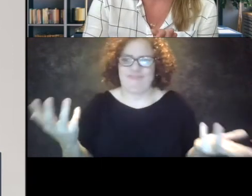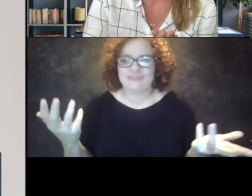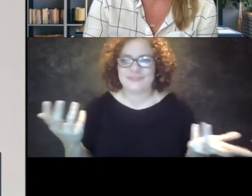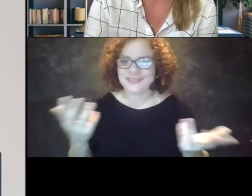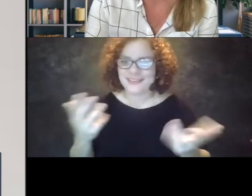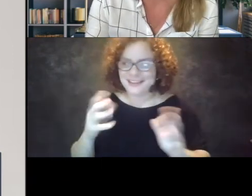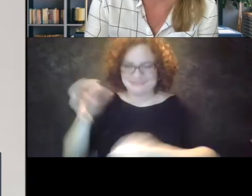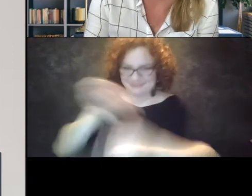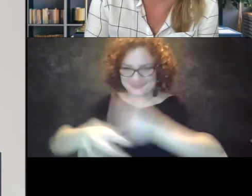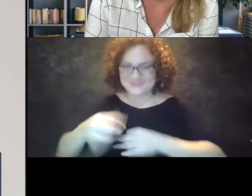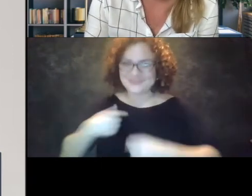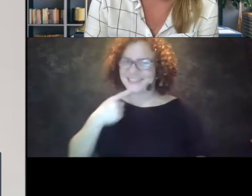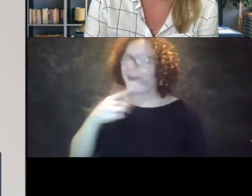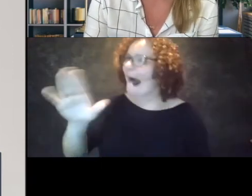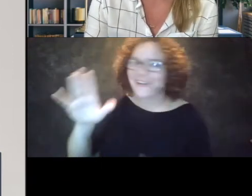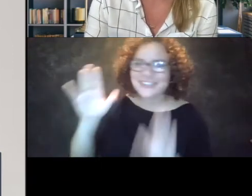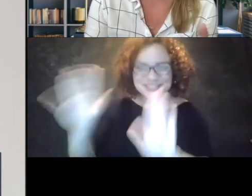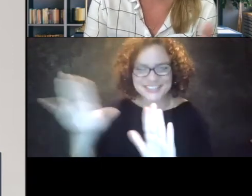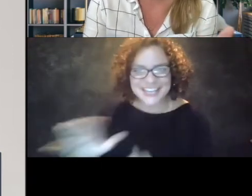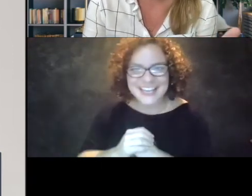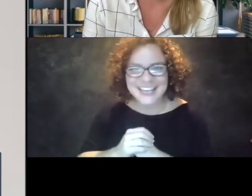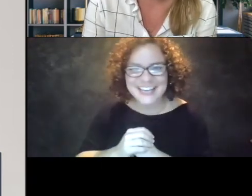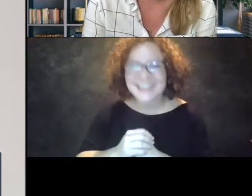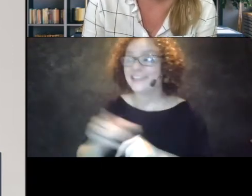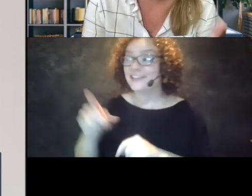I would say like, Oh, that's great. Like, you know, if you want to ask him about prehistoric